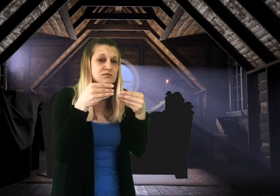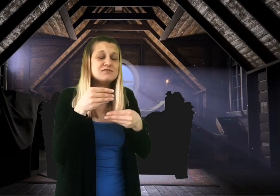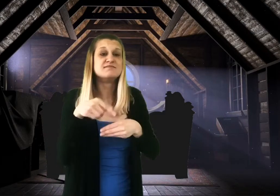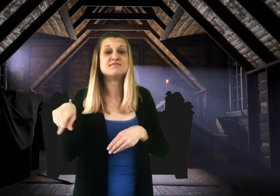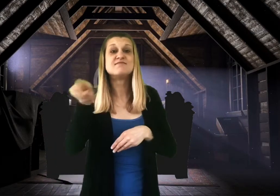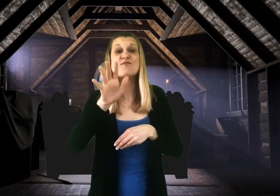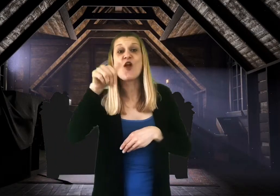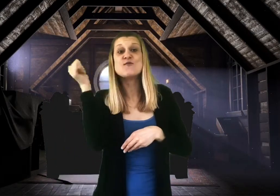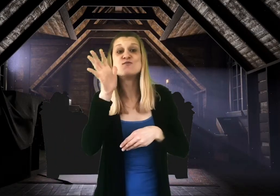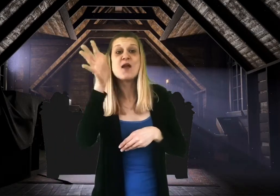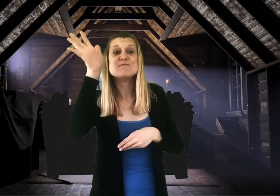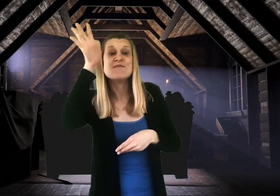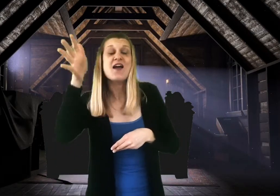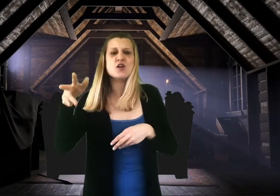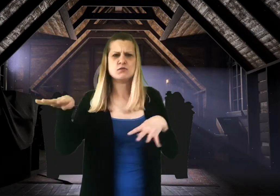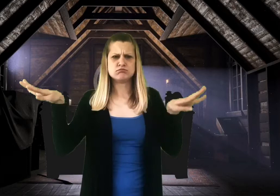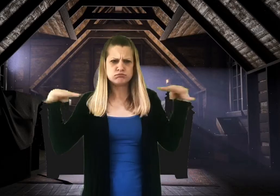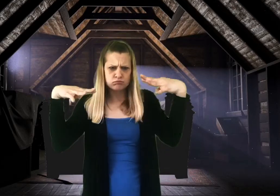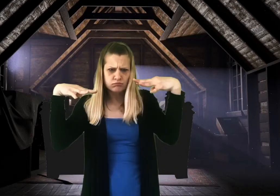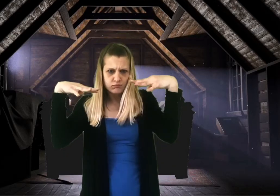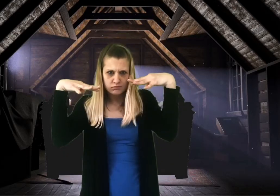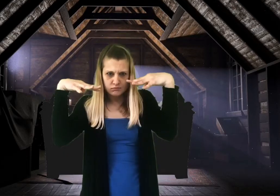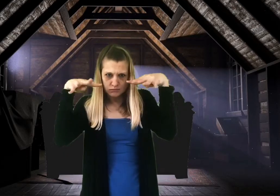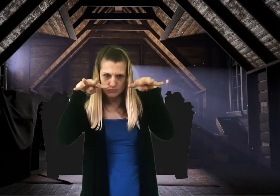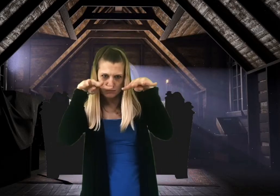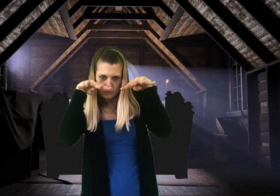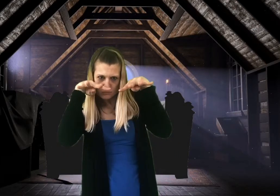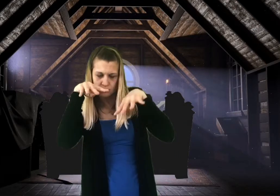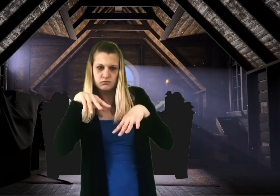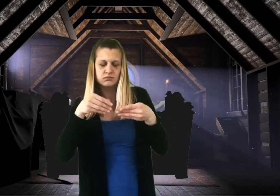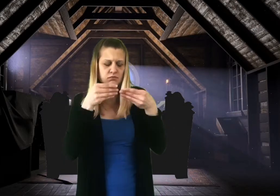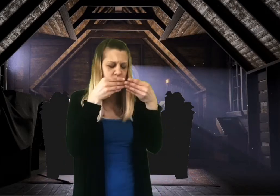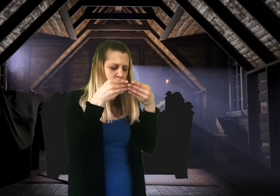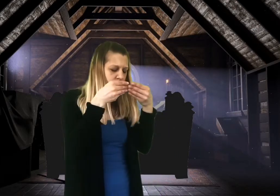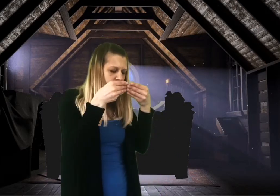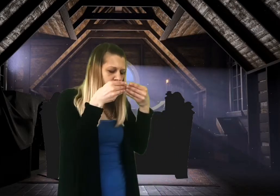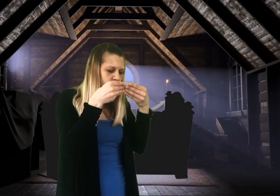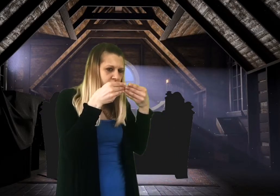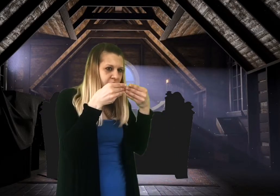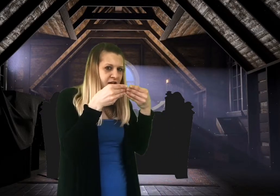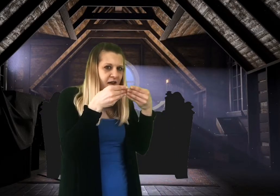The others watched him, waiting for the verdict.